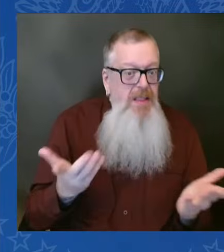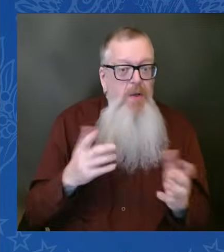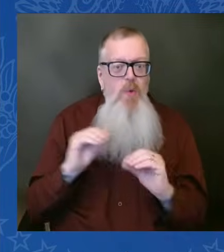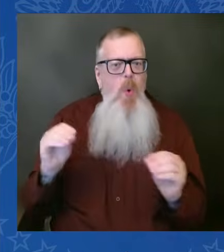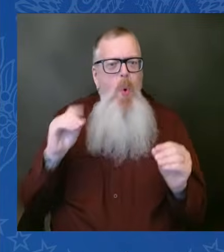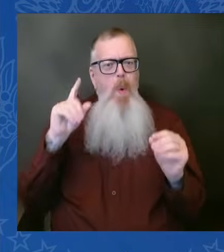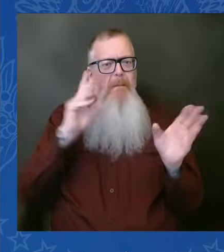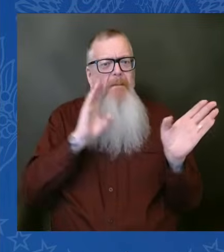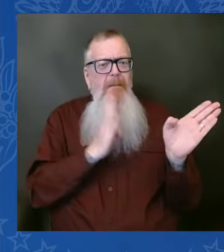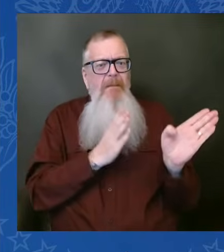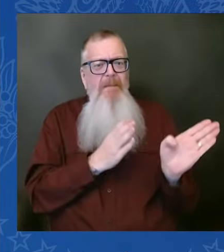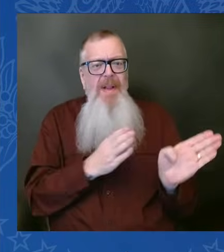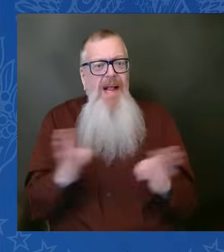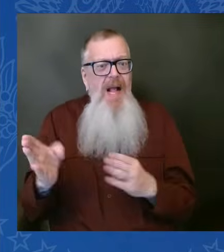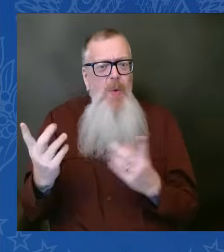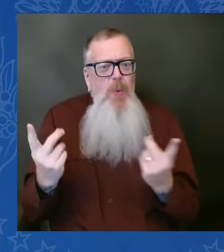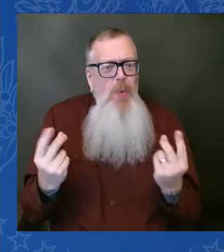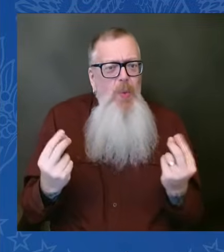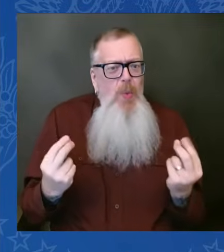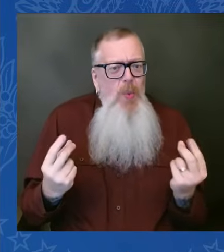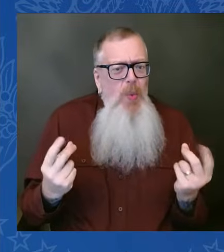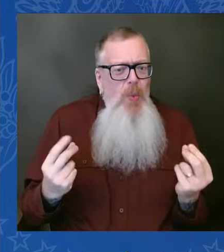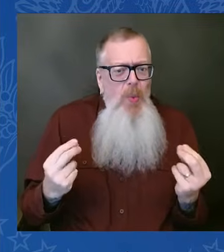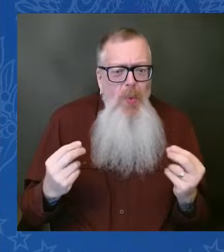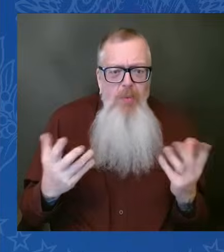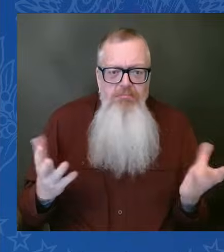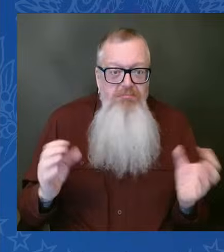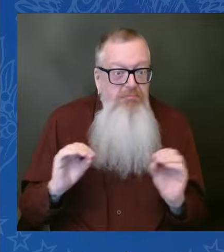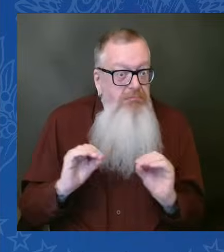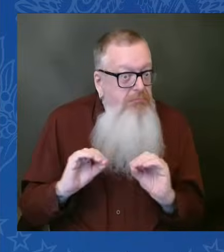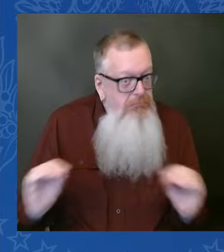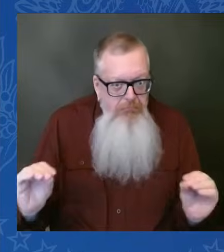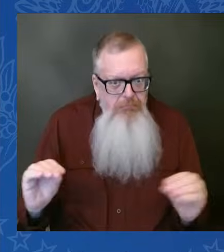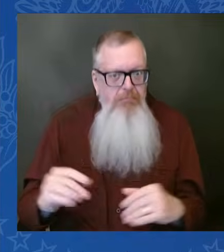“If the only tool you have in your toolbox is a hammer, everything looks like a nail.”